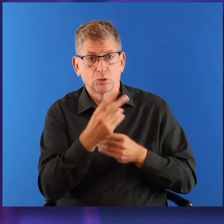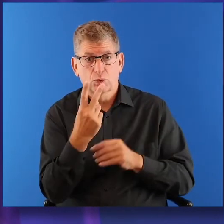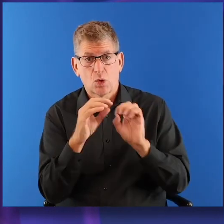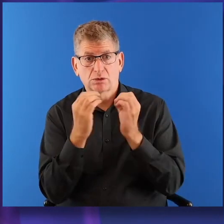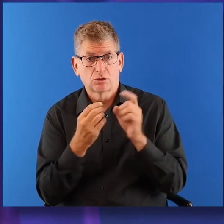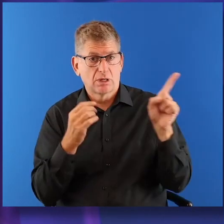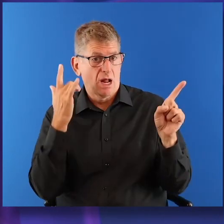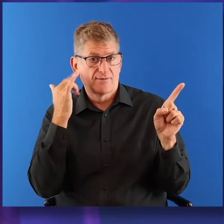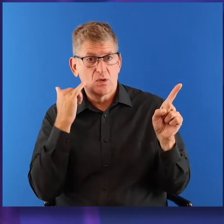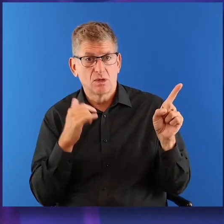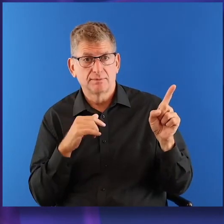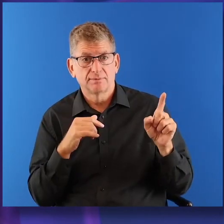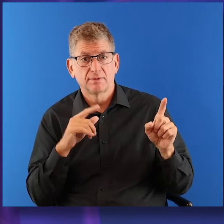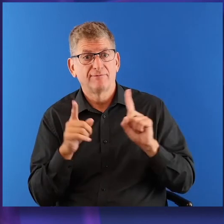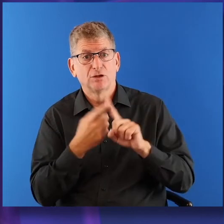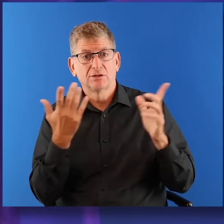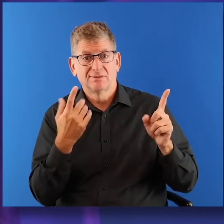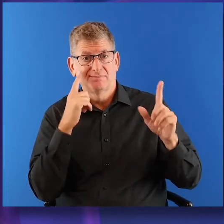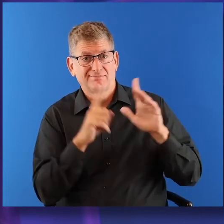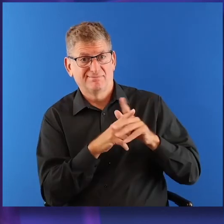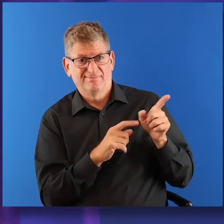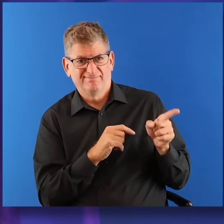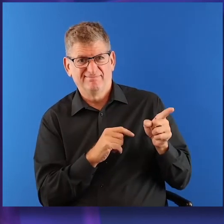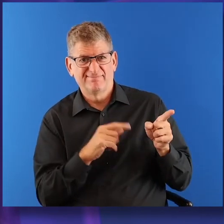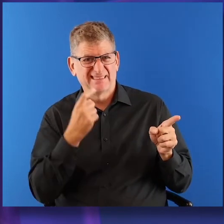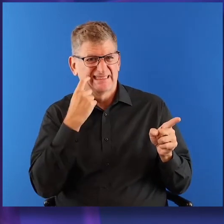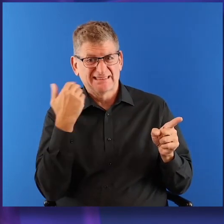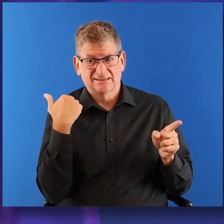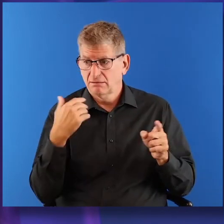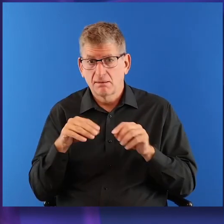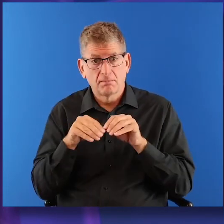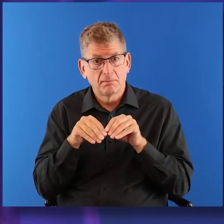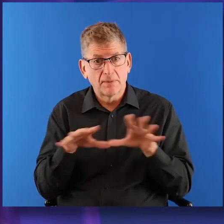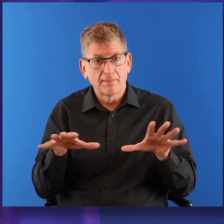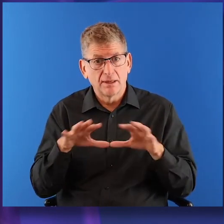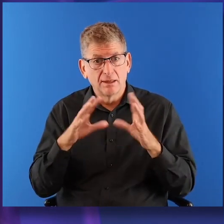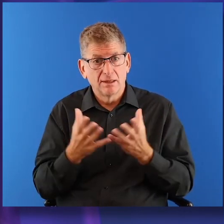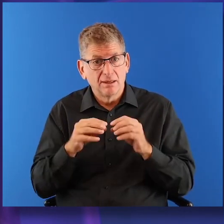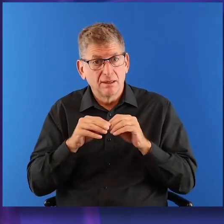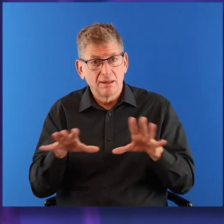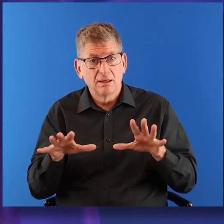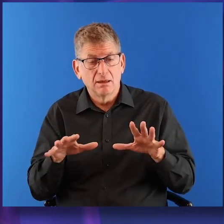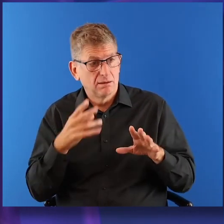That was the first one that comes to mind. More recently with the pandemic,